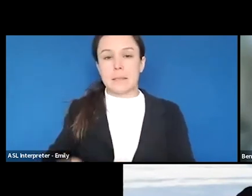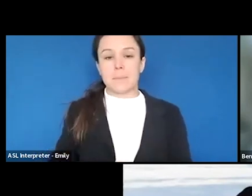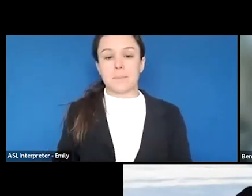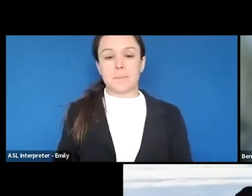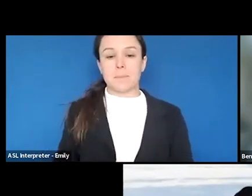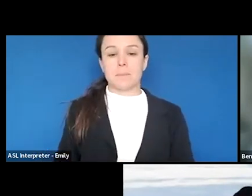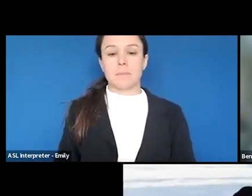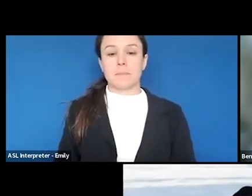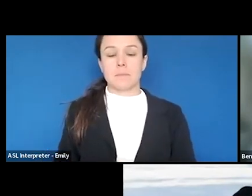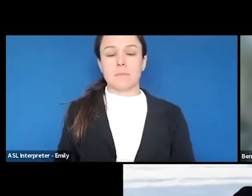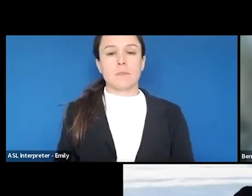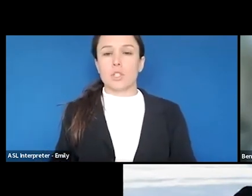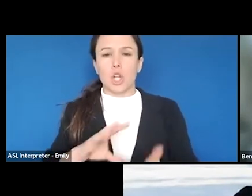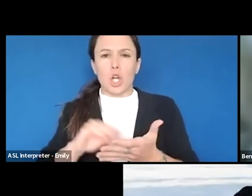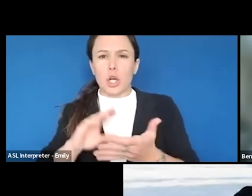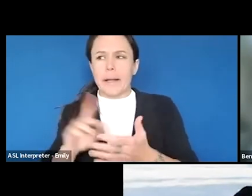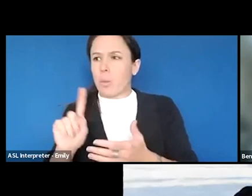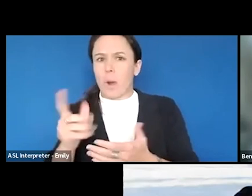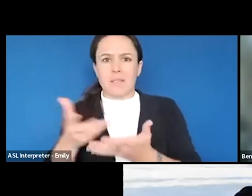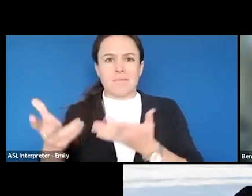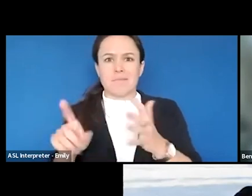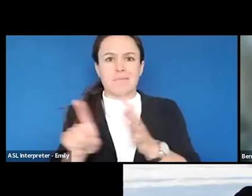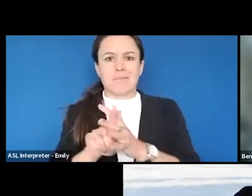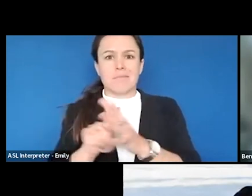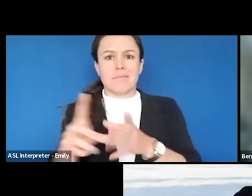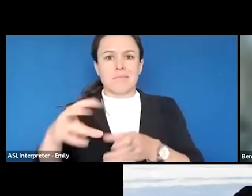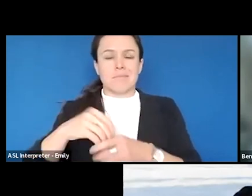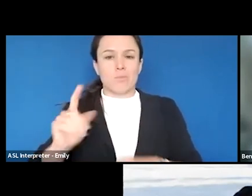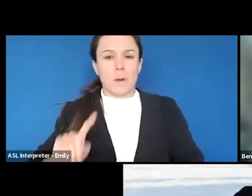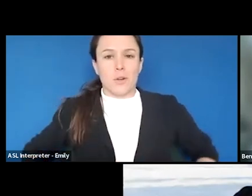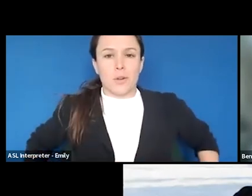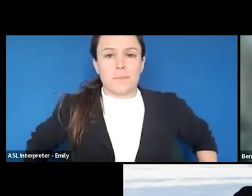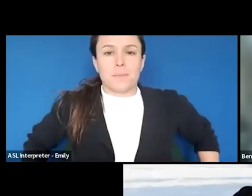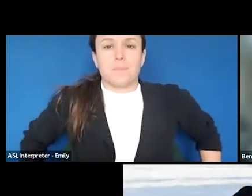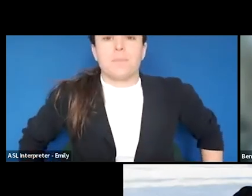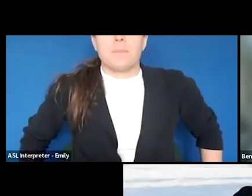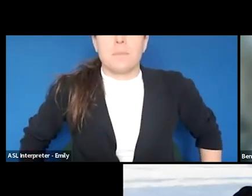where does learning show up in all of this? One of the things I've noticed is that a lot of these